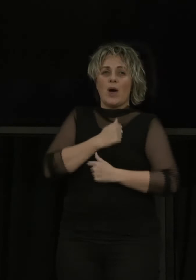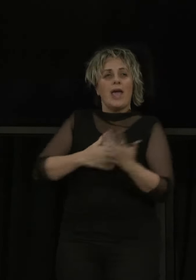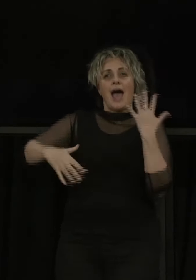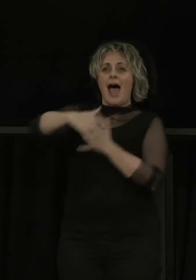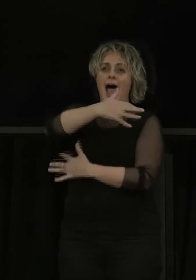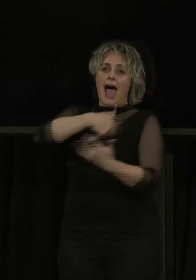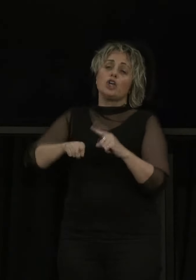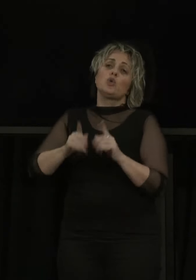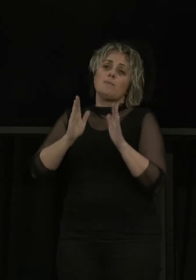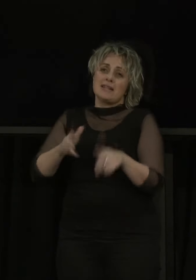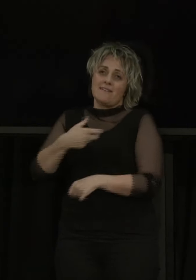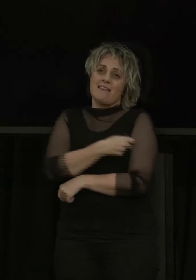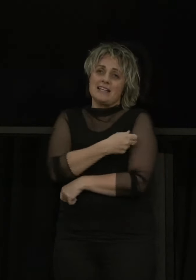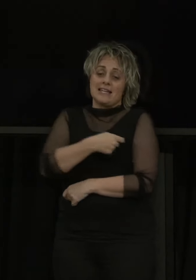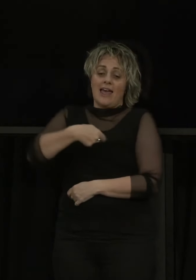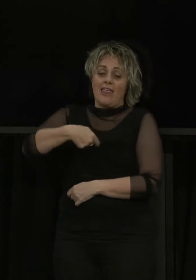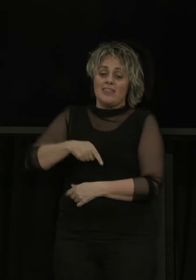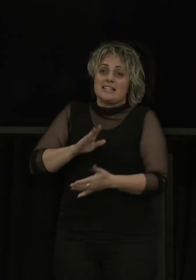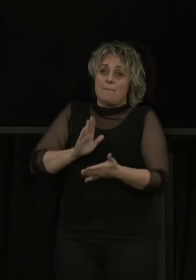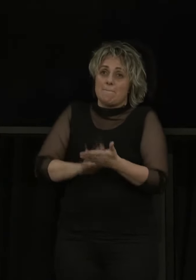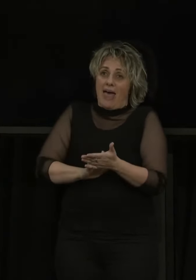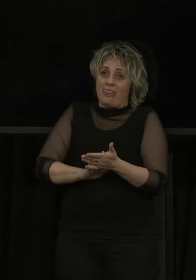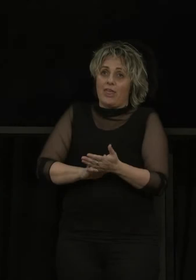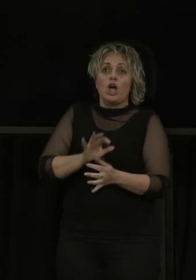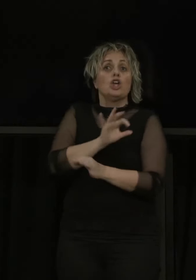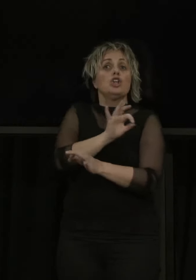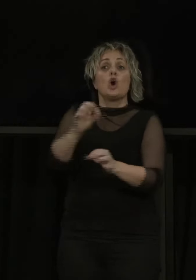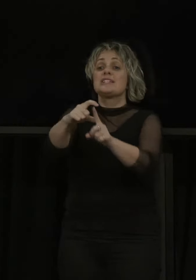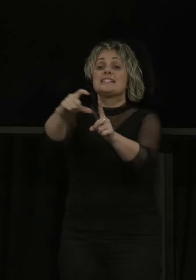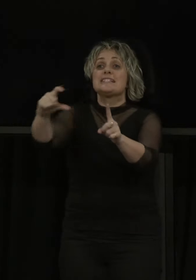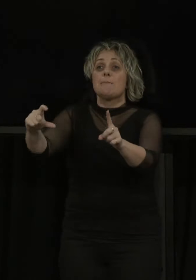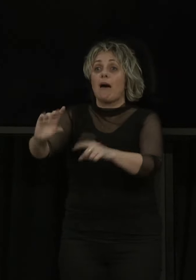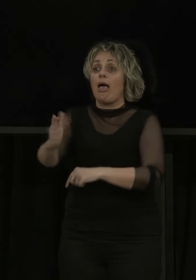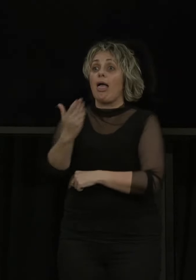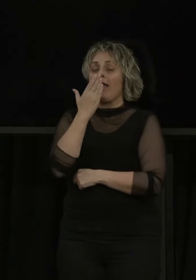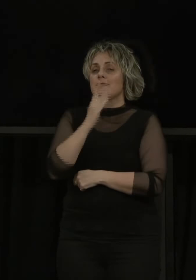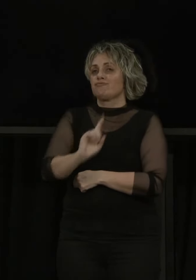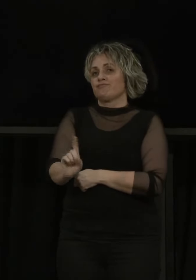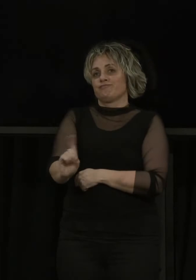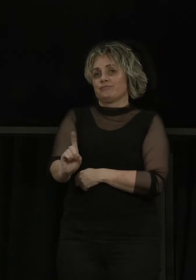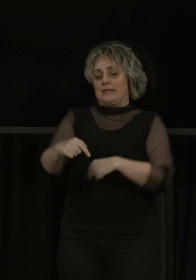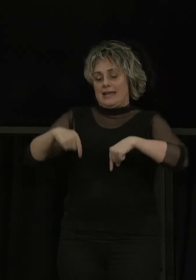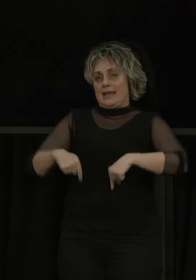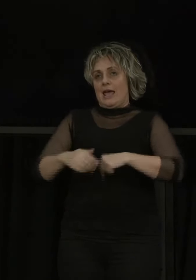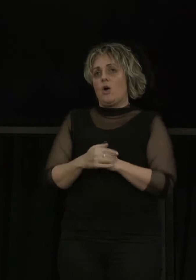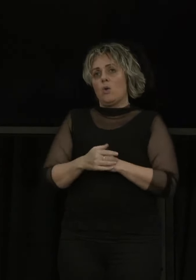Summer is close and so to be fully vaccinated and fully protected, and enjoy the things you love, you need to be